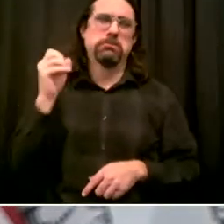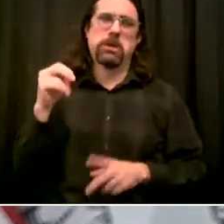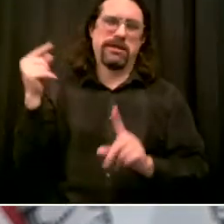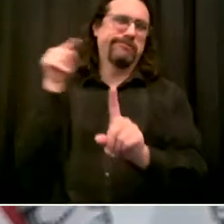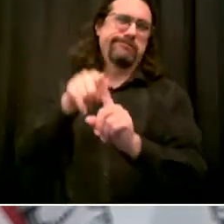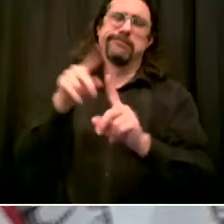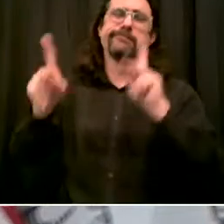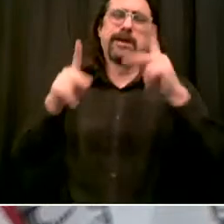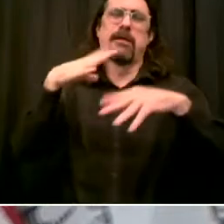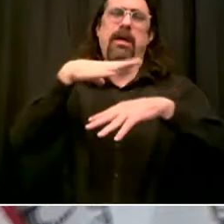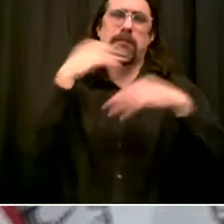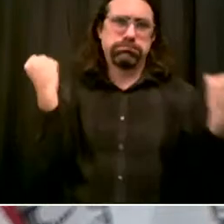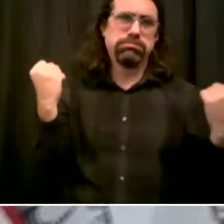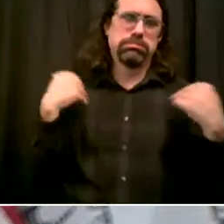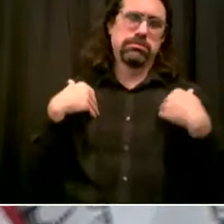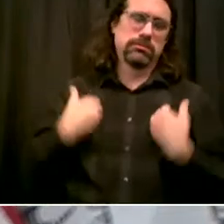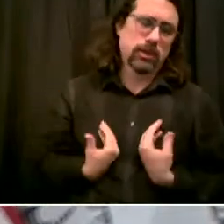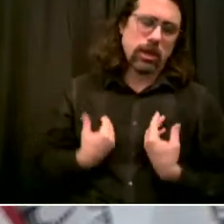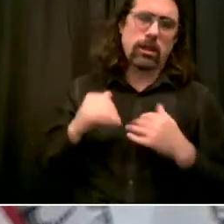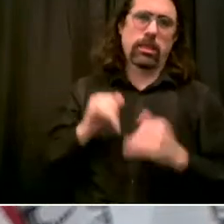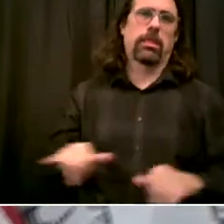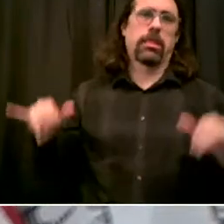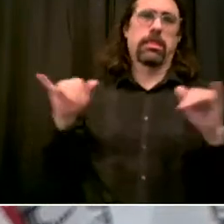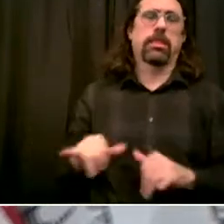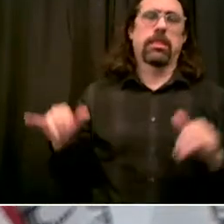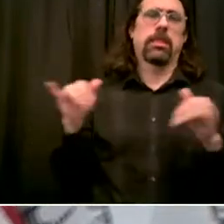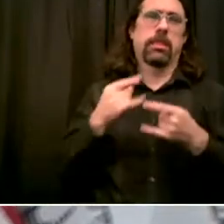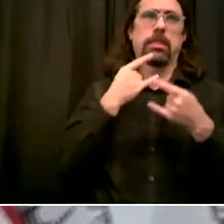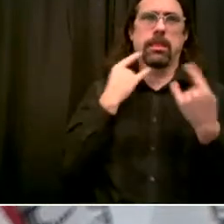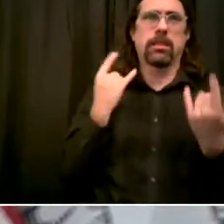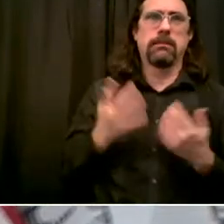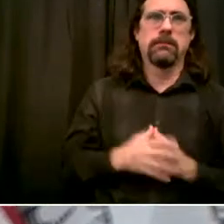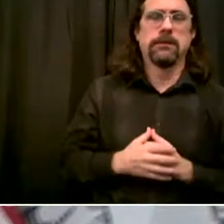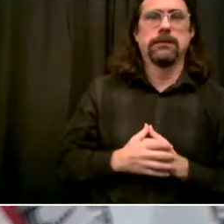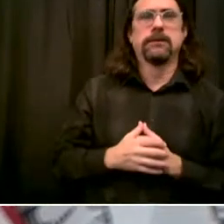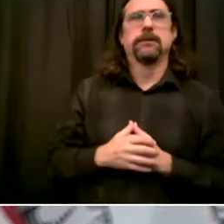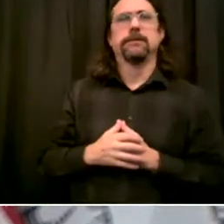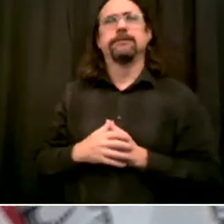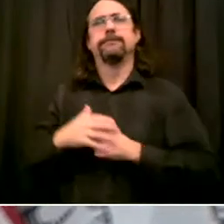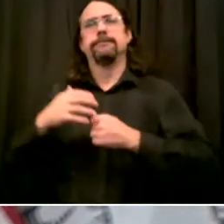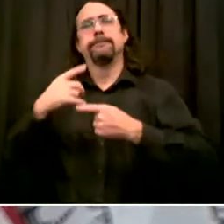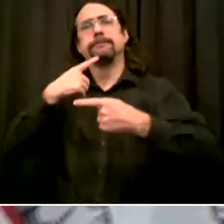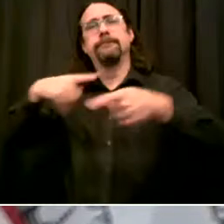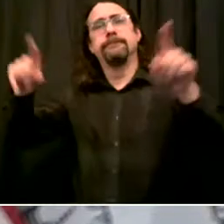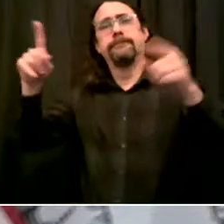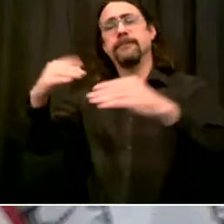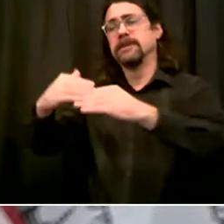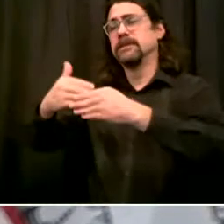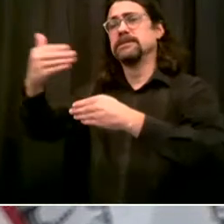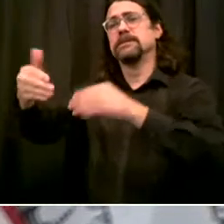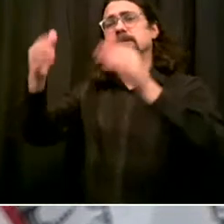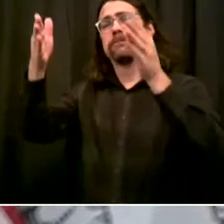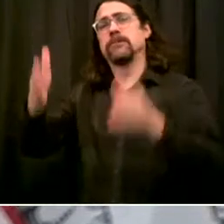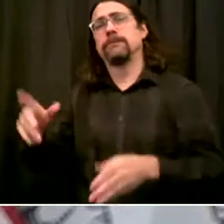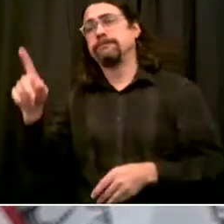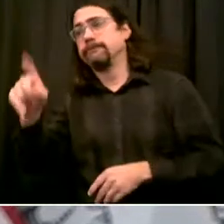IS GOING ON AND GIVE THEM THE OPTION TO GET TESTED. WE NEED TO GIVE OUT FACEMASKS AND DO THE THINGNGS TTT HAHAHAV WORKED BEFORE.